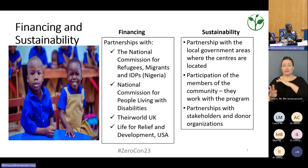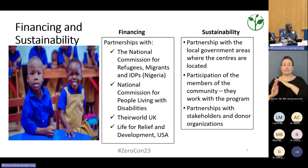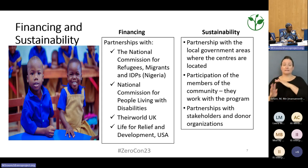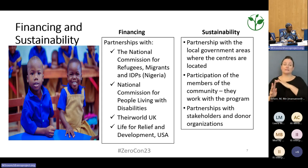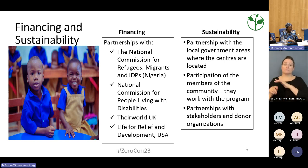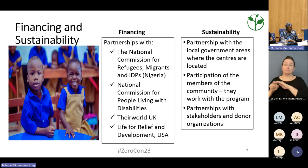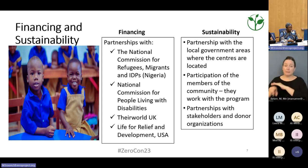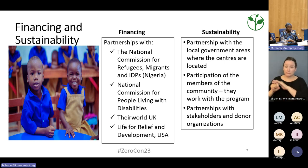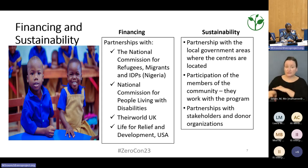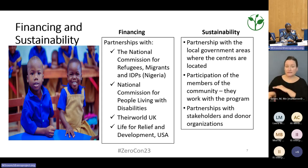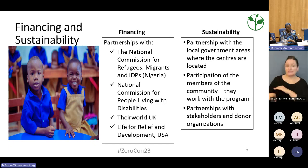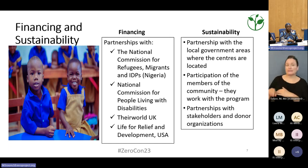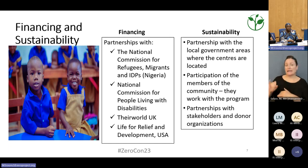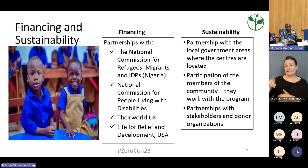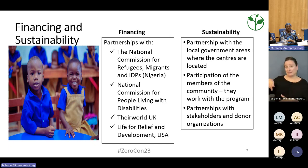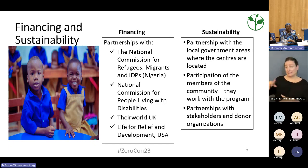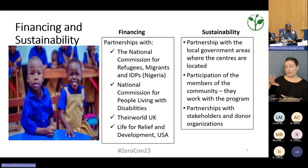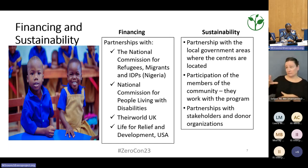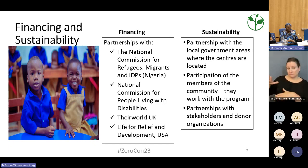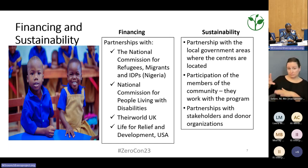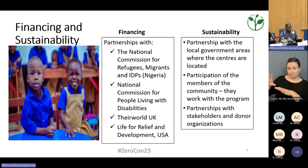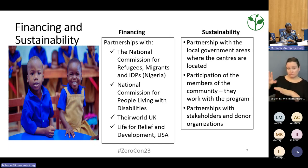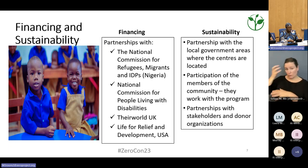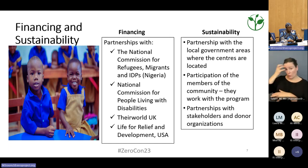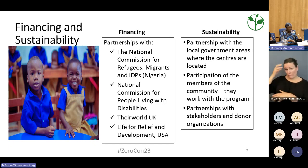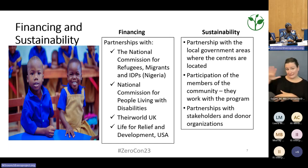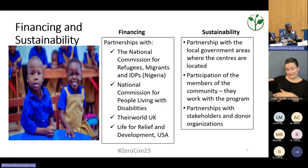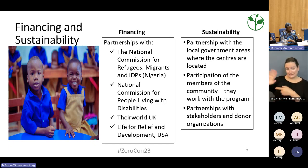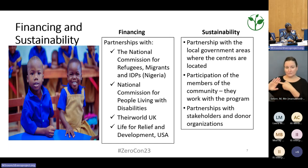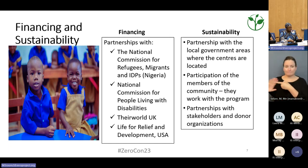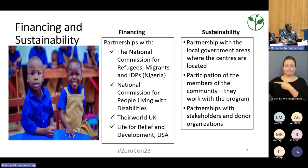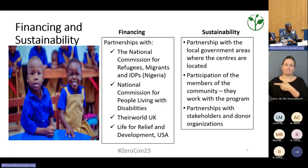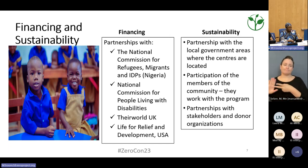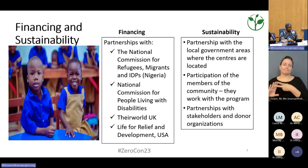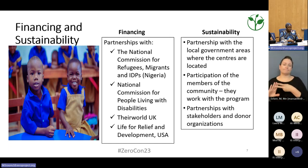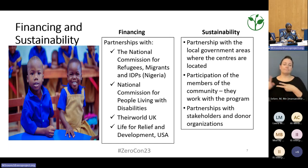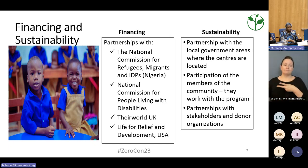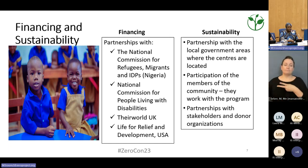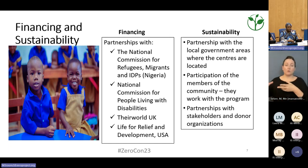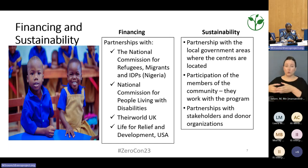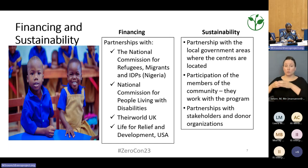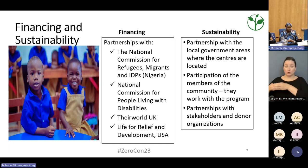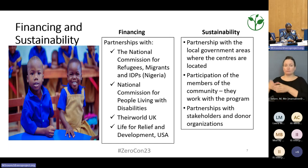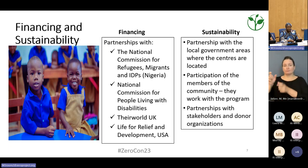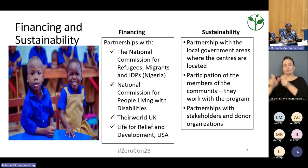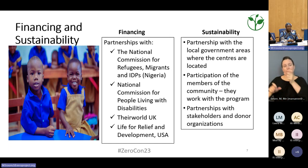as well as the National Commission for People Living with Disabilities. We are leveraging on